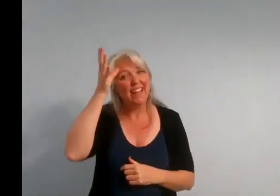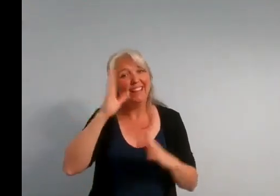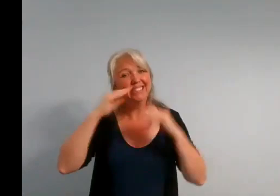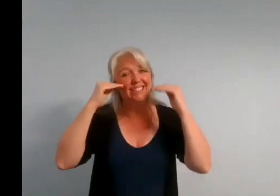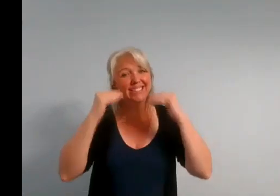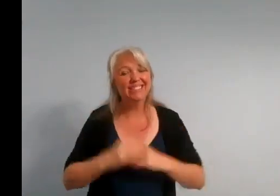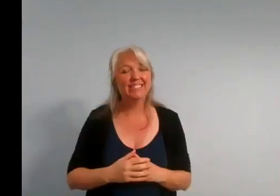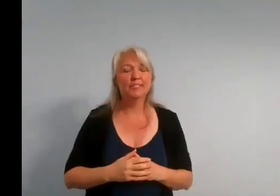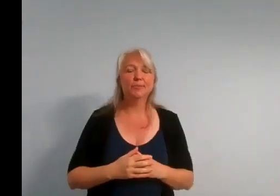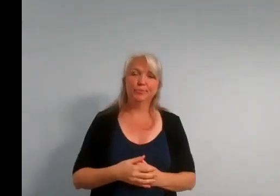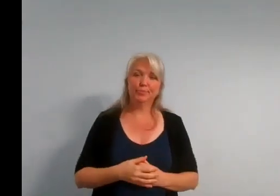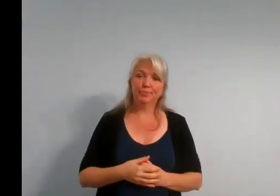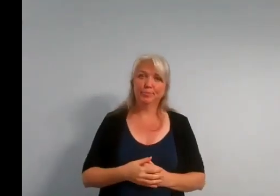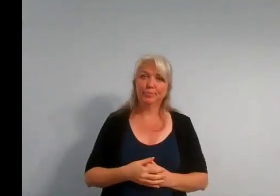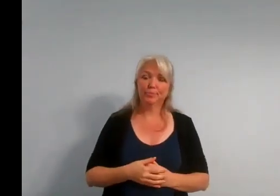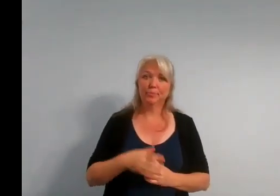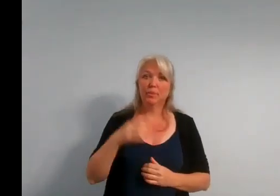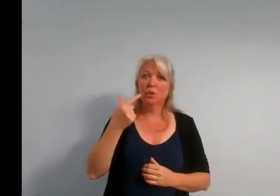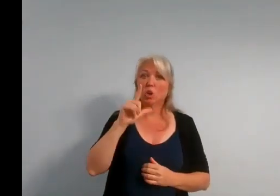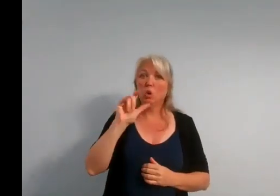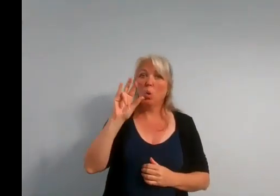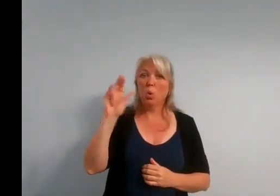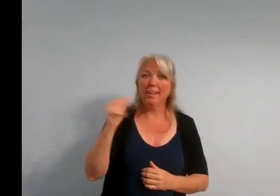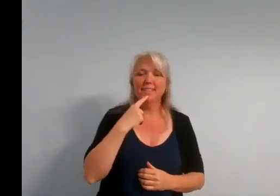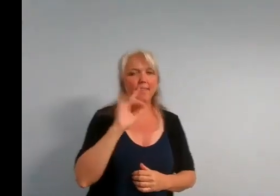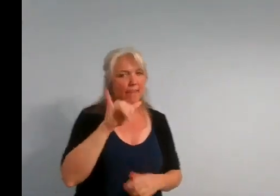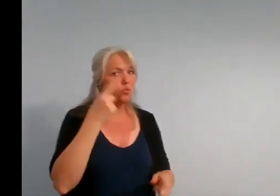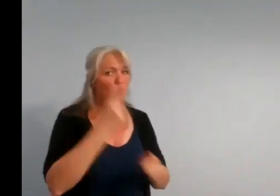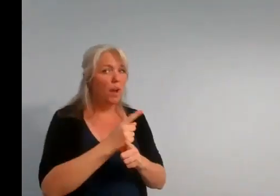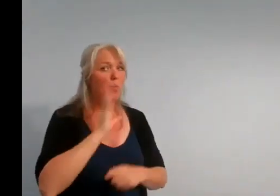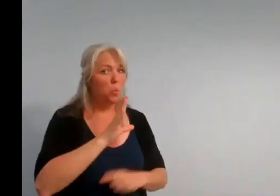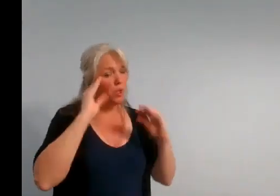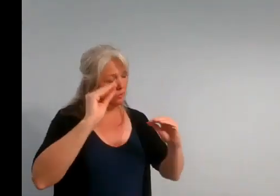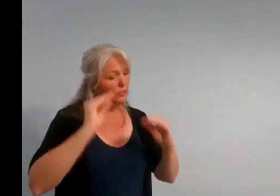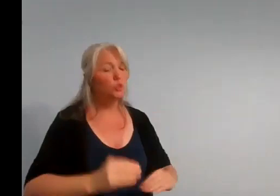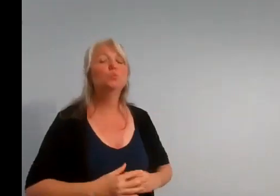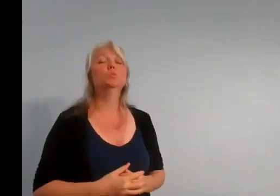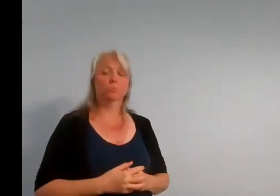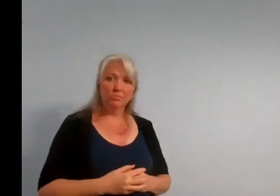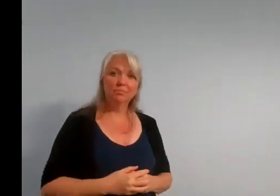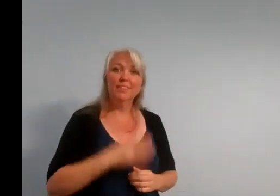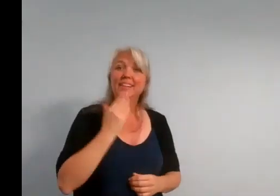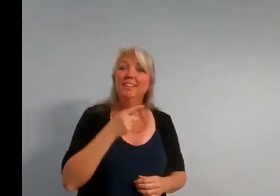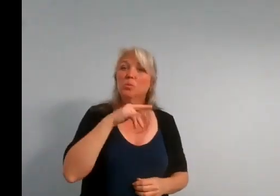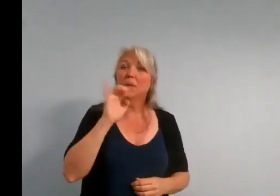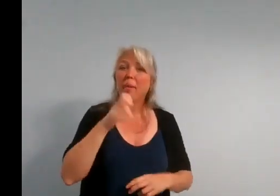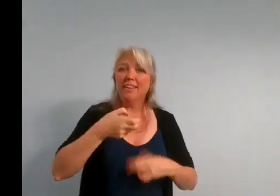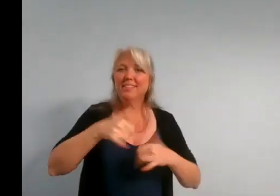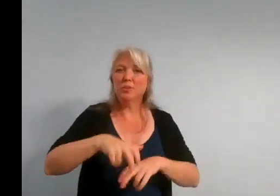“That’s right,” said Gloria Dump. “We will.” Sweetie Pie was still sitting in her lap,